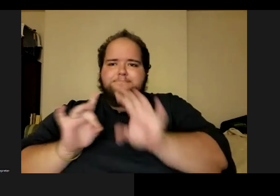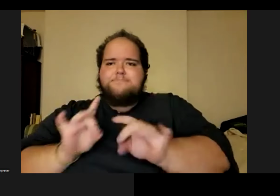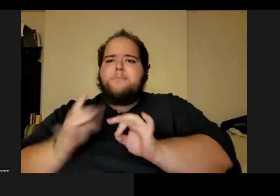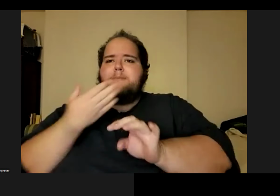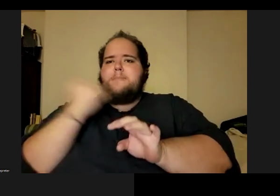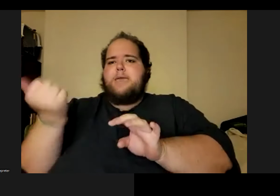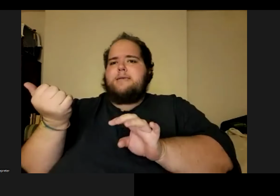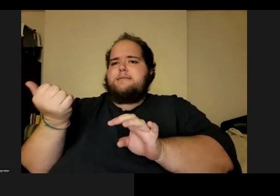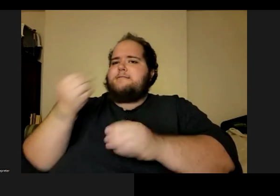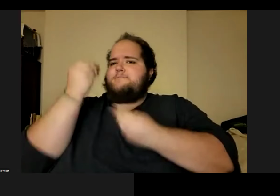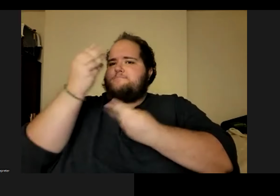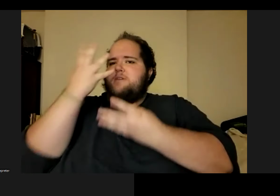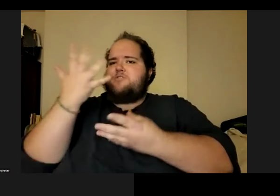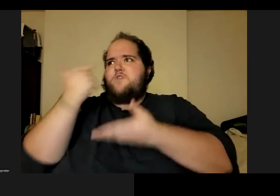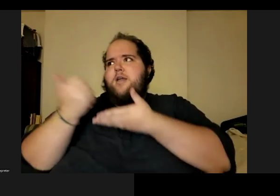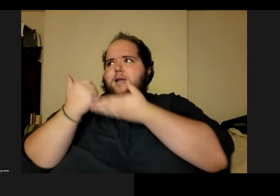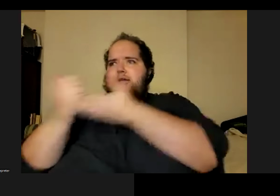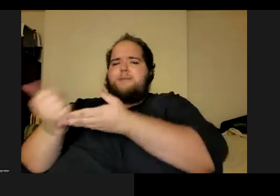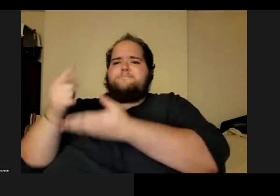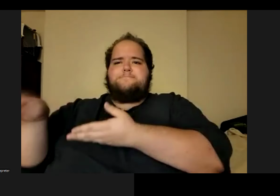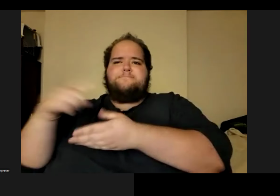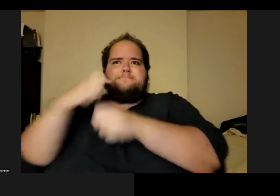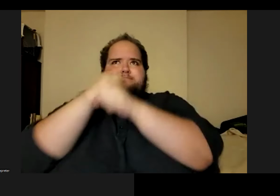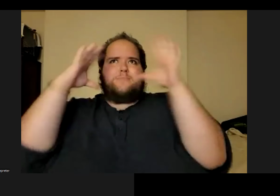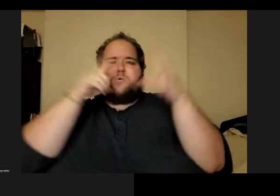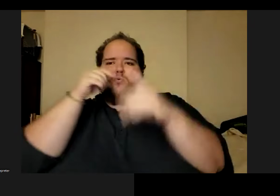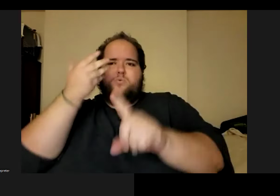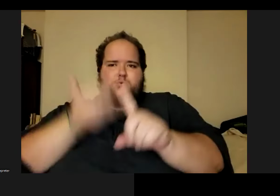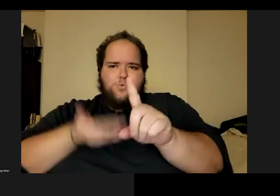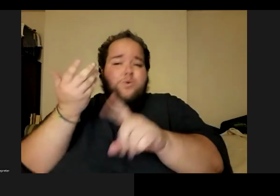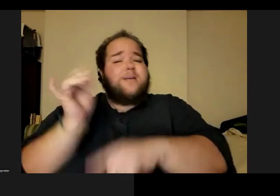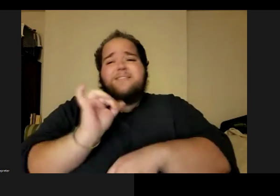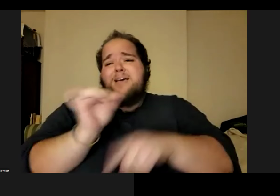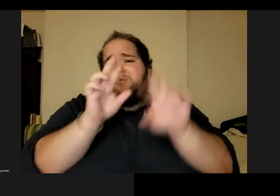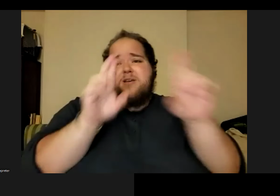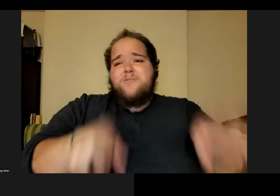include for the opportunity. So just like with our resumes, when we apply for a job.